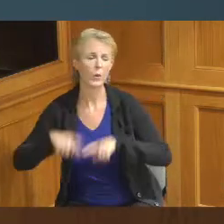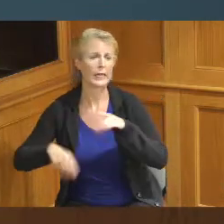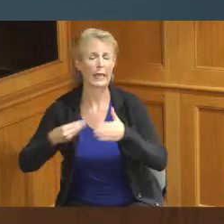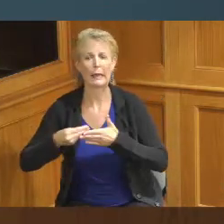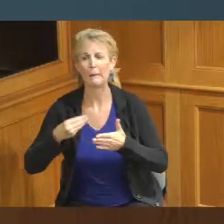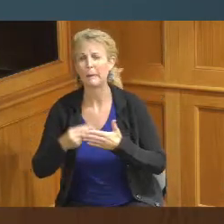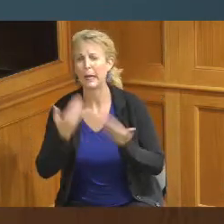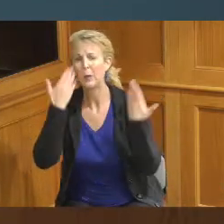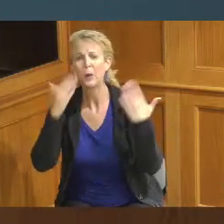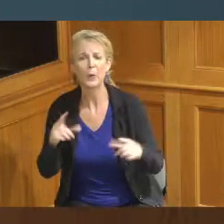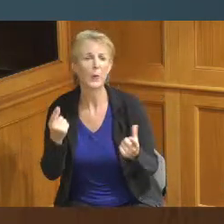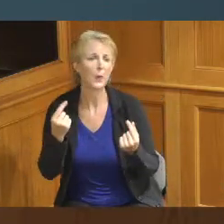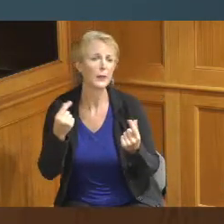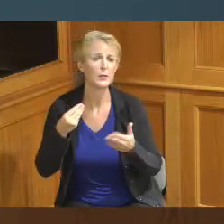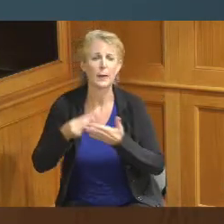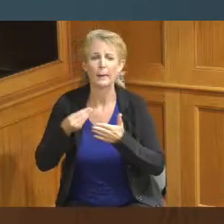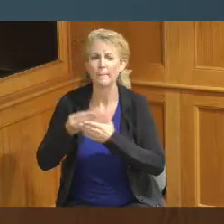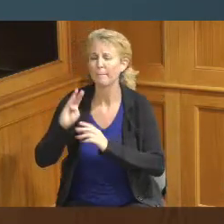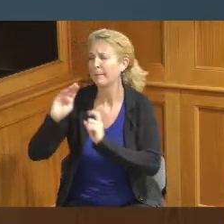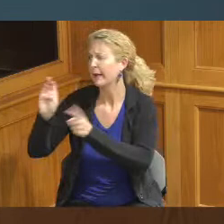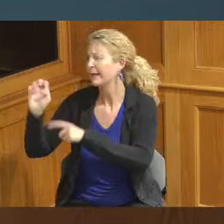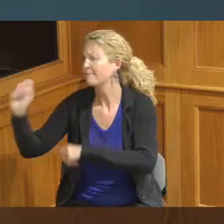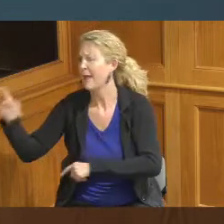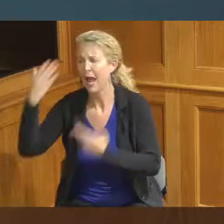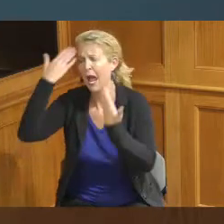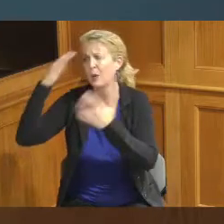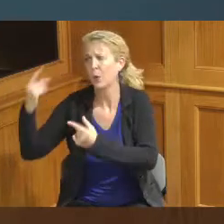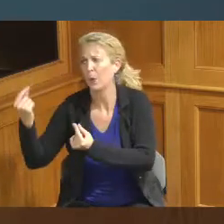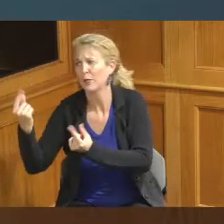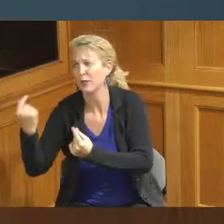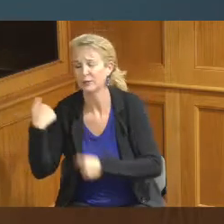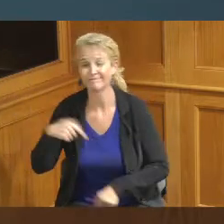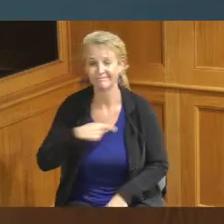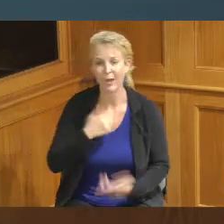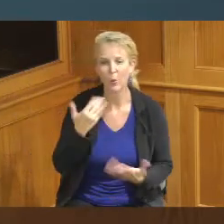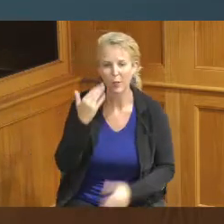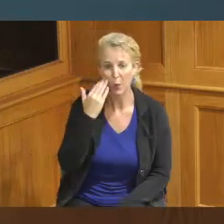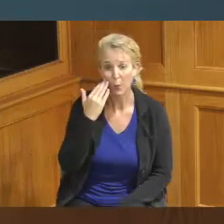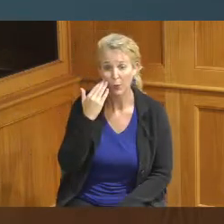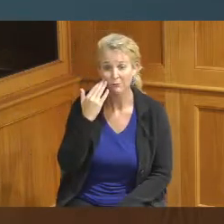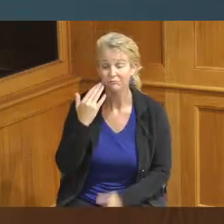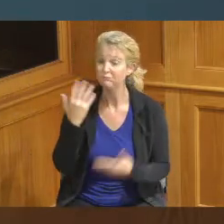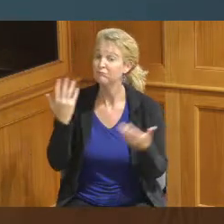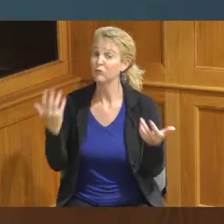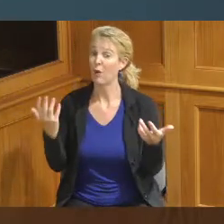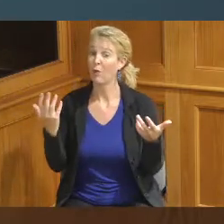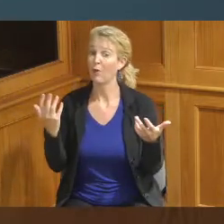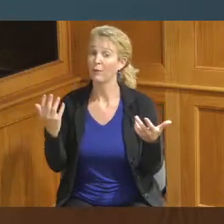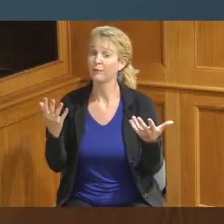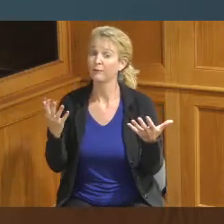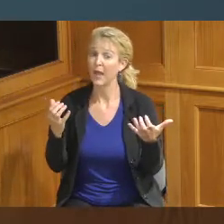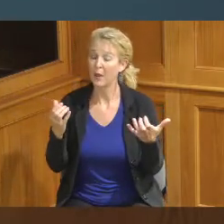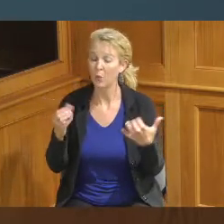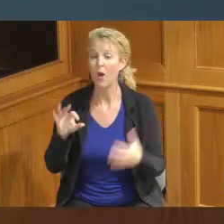turn the money back in we don't know how to spend the money so I wanted the Ferguson group to work